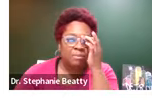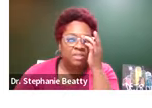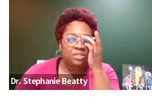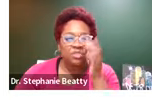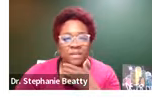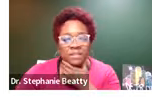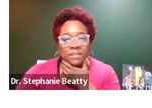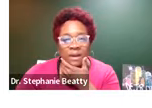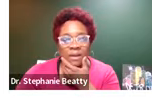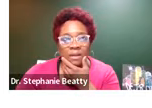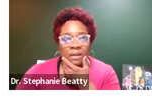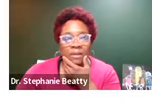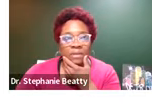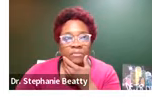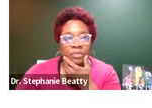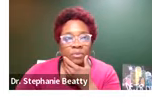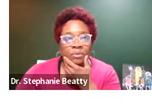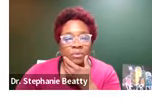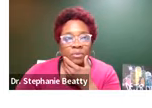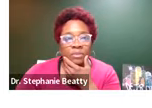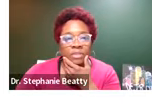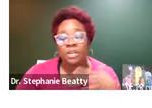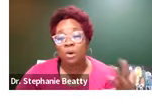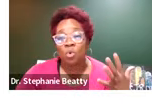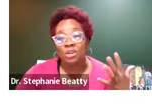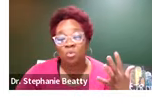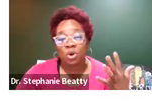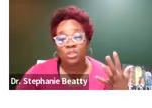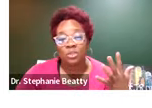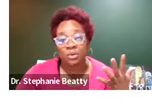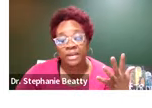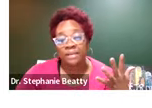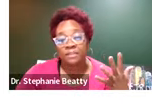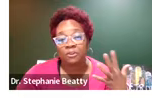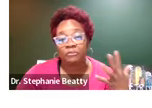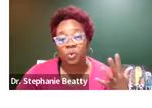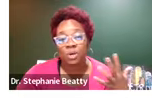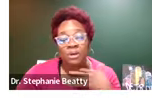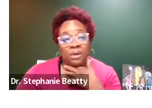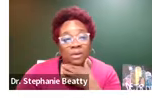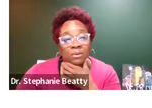I would suggest that, depending on what you want to learn ASL for,